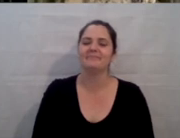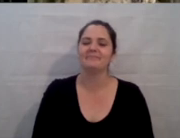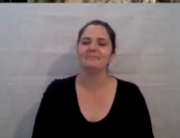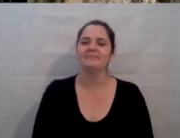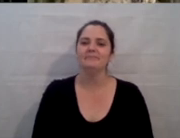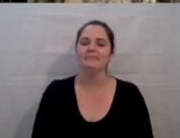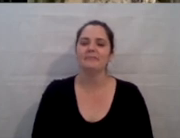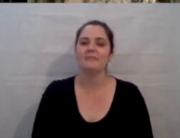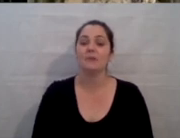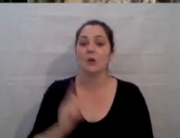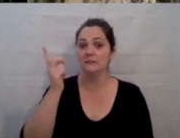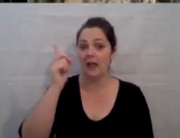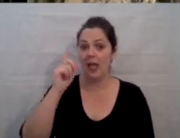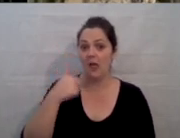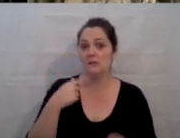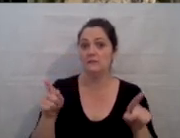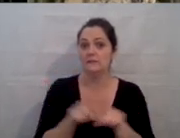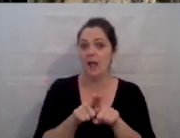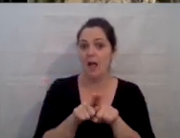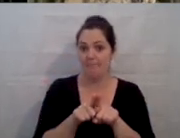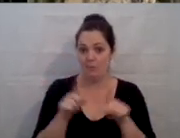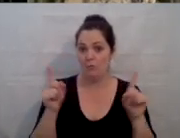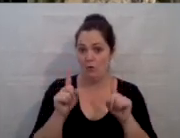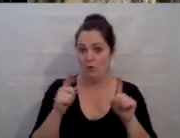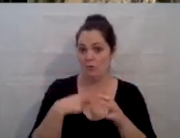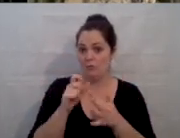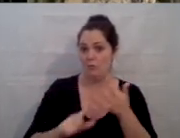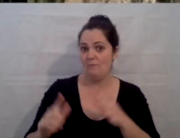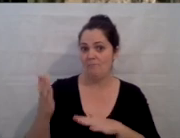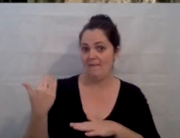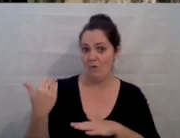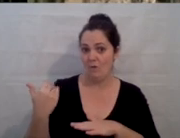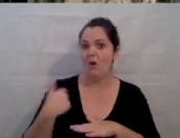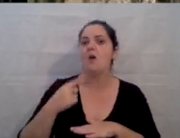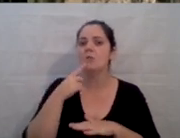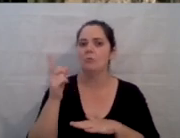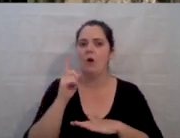Now I'm going to do the exact same thing I did a minute ago again, I’m going to rub it back again